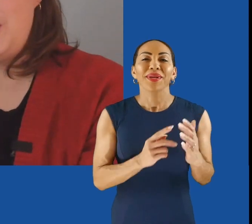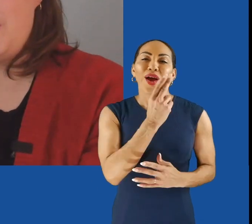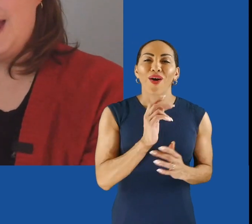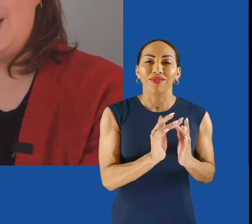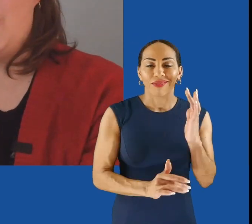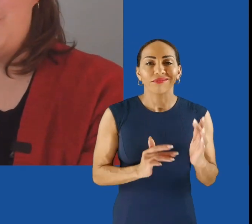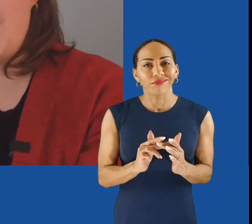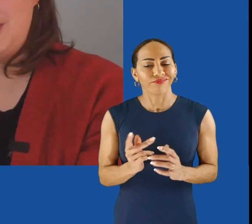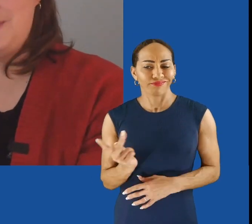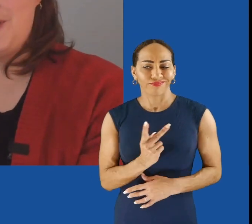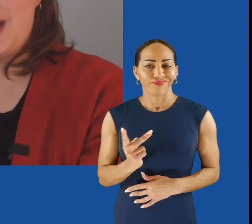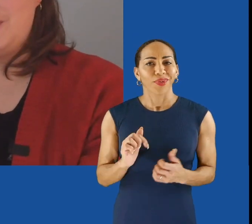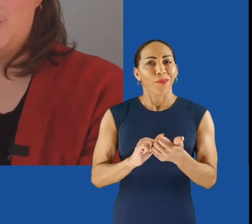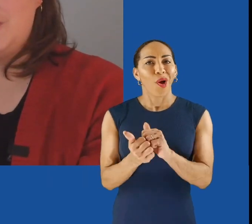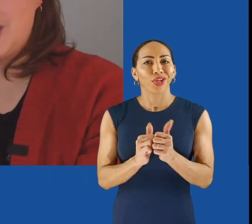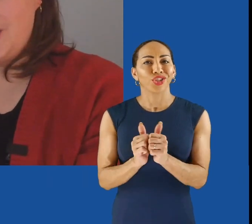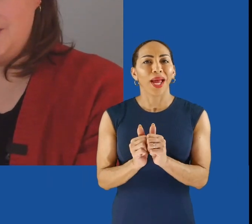We're working on a partnership programme called Decode.